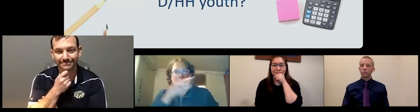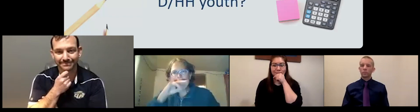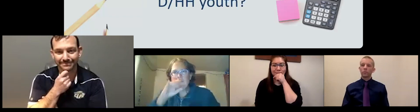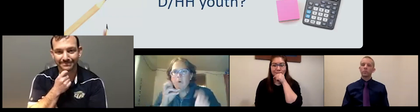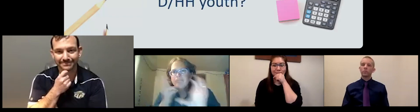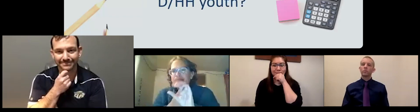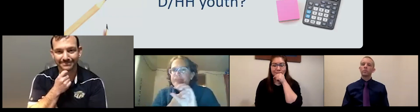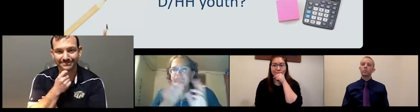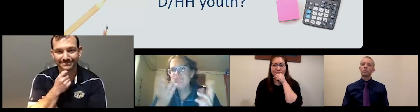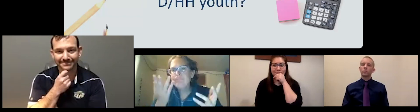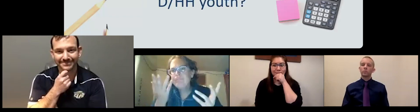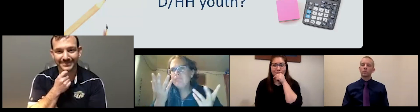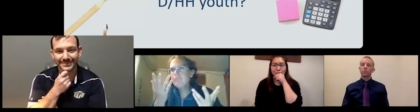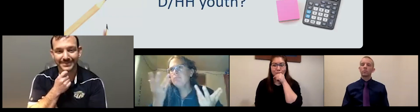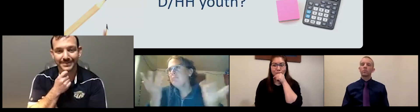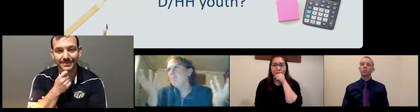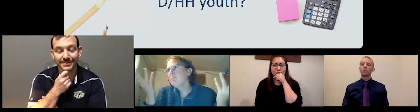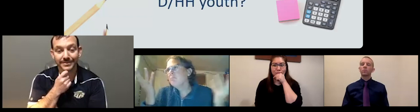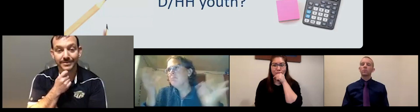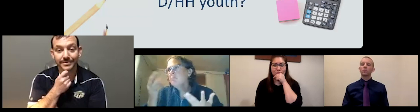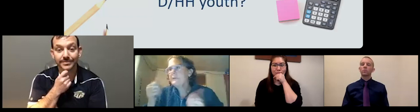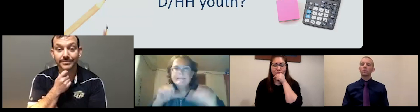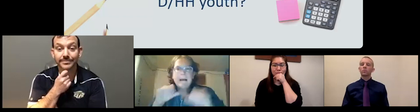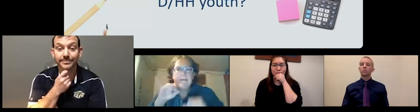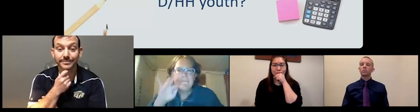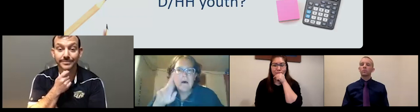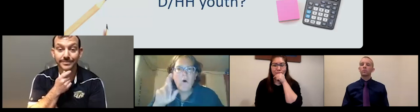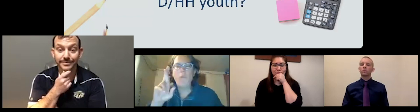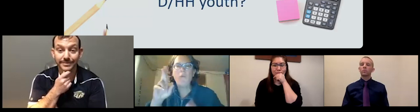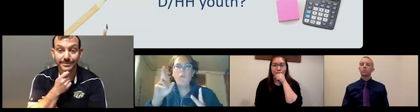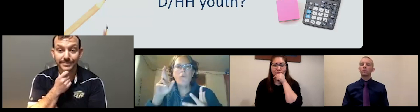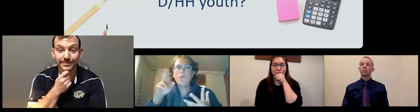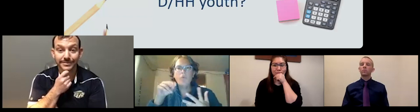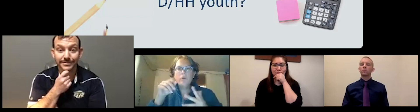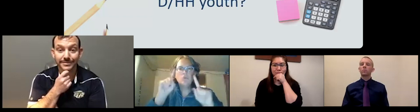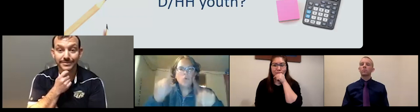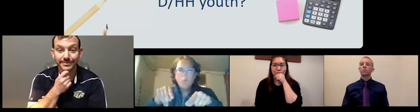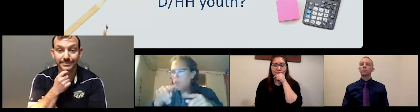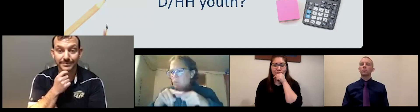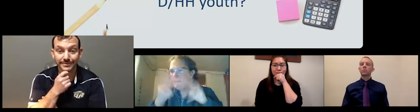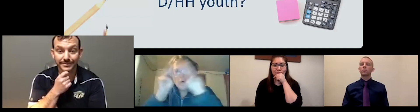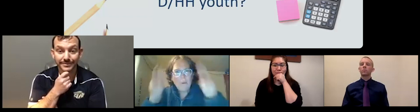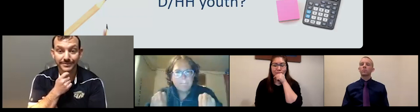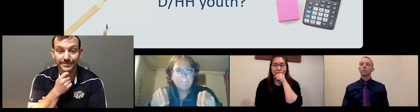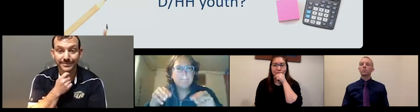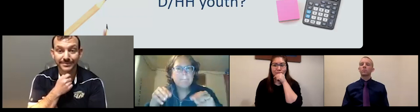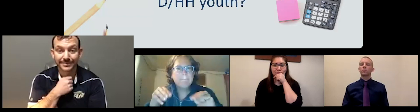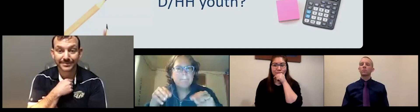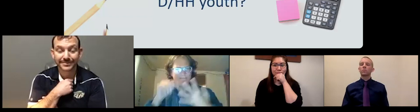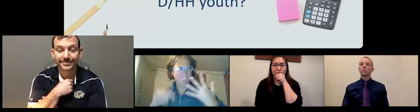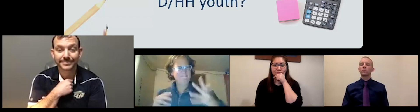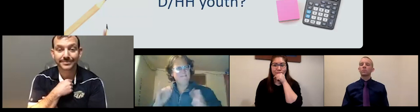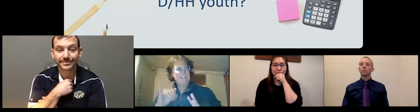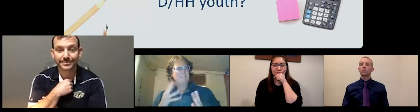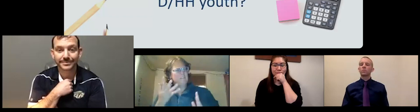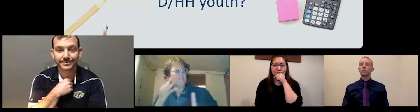to join the science fair or go to a museum or so on.